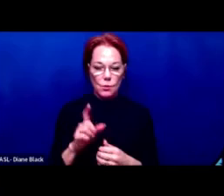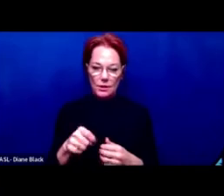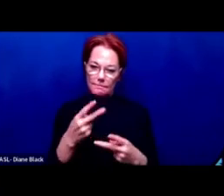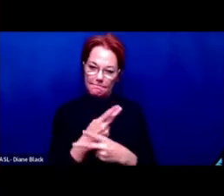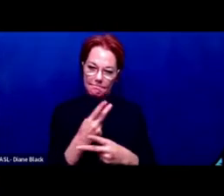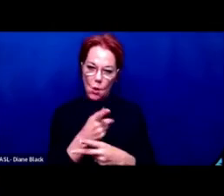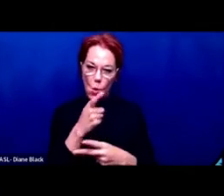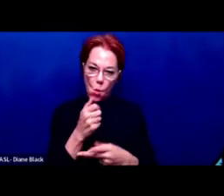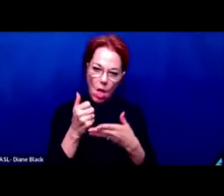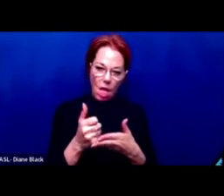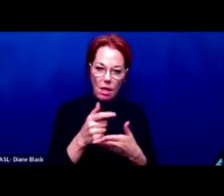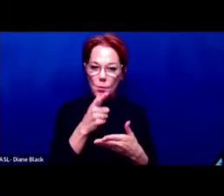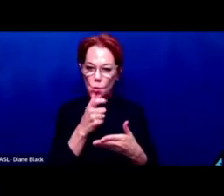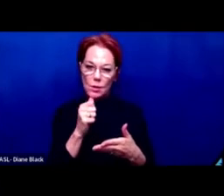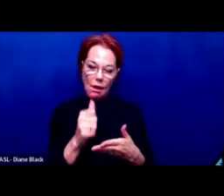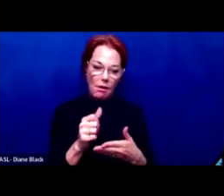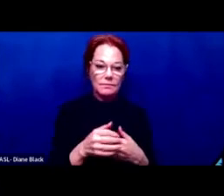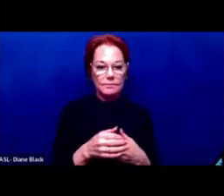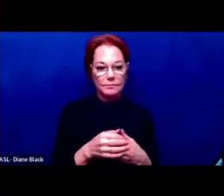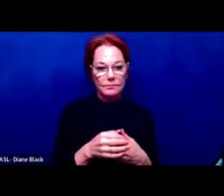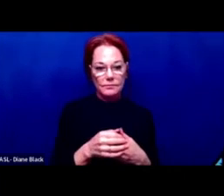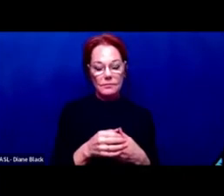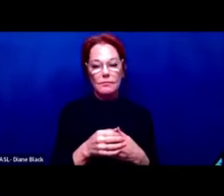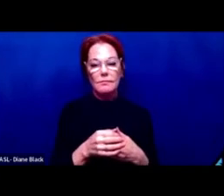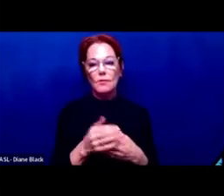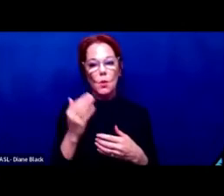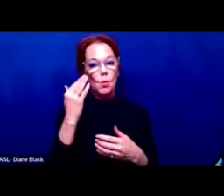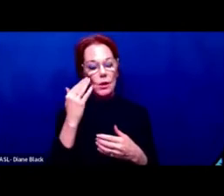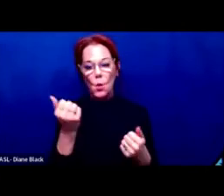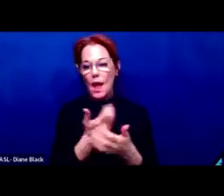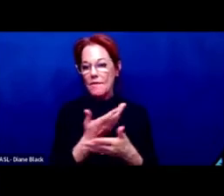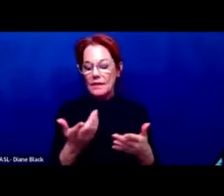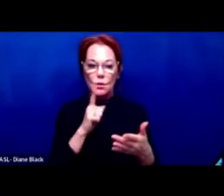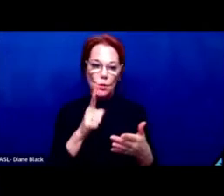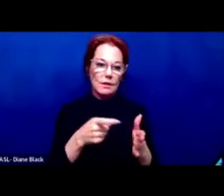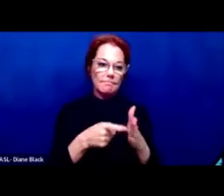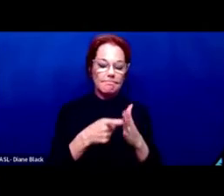lifespan. But we know all these things are contingent on a strong, well qualified and well